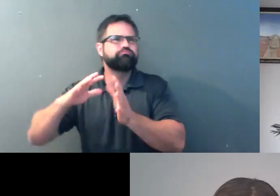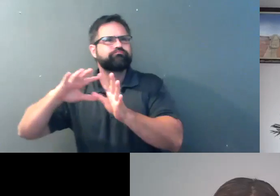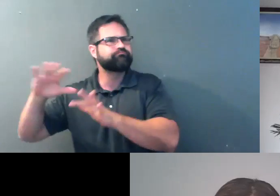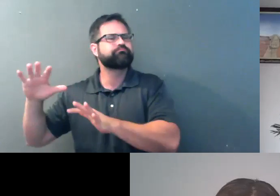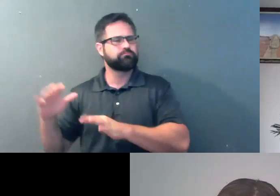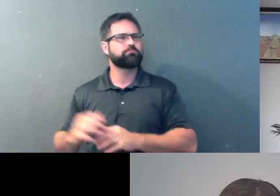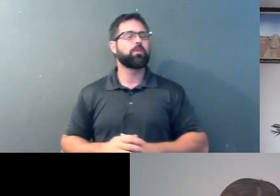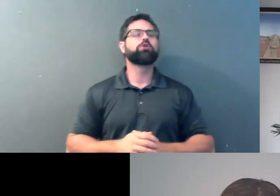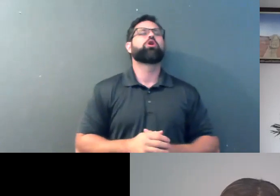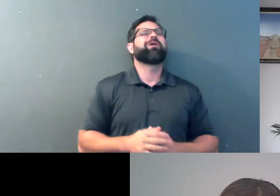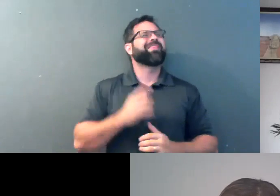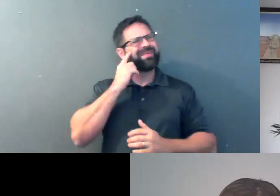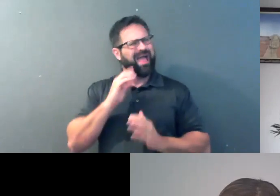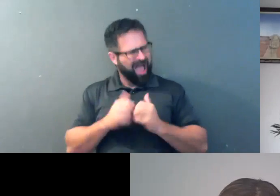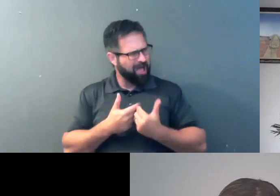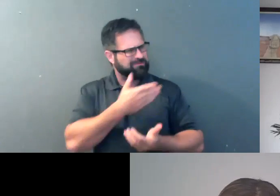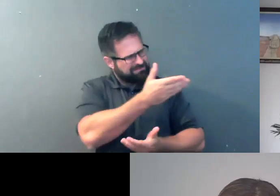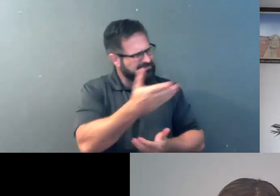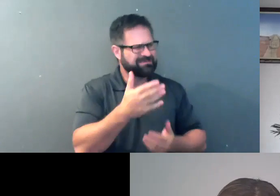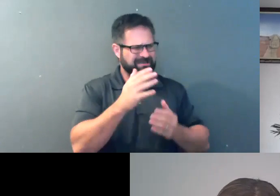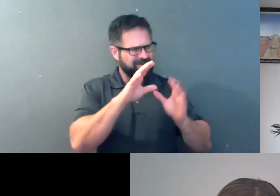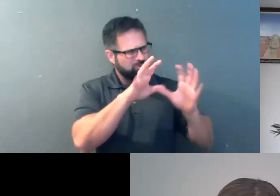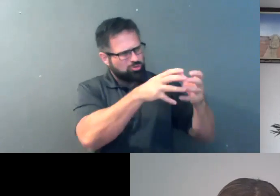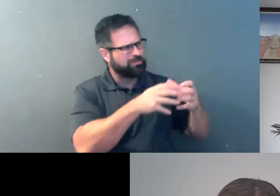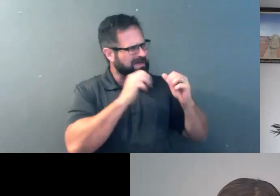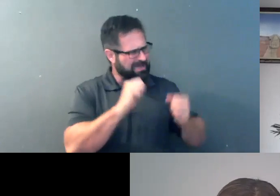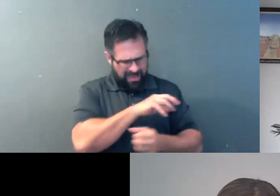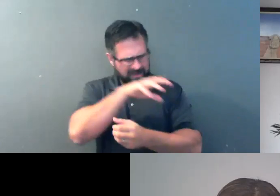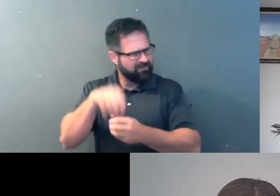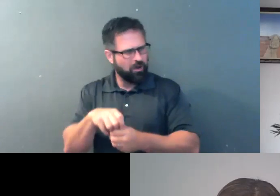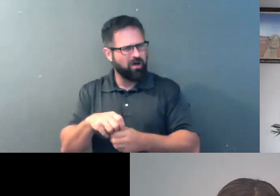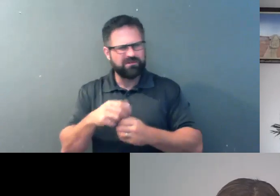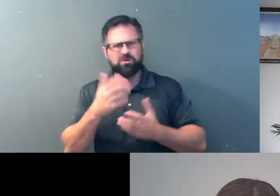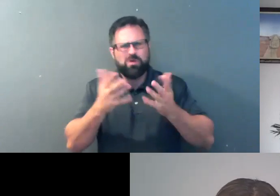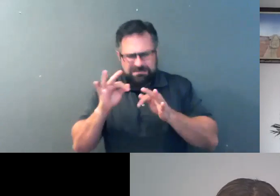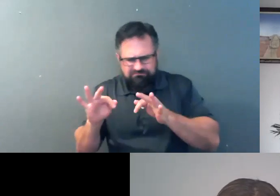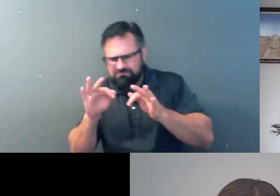just to support that engagement so for example developing some capacity building of opd's